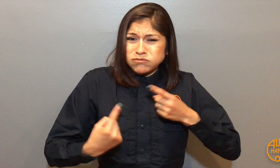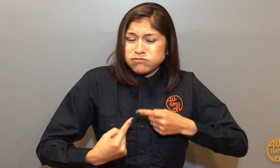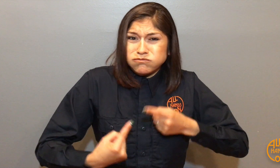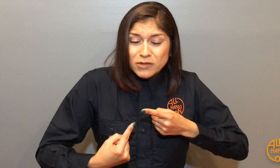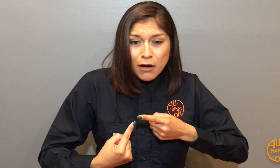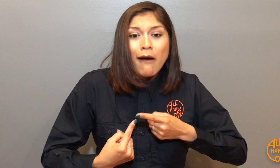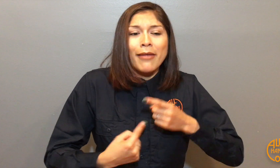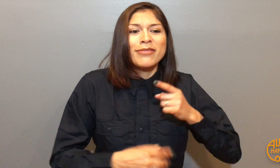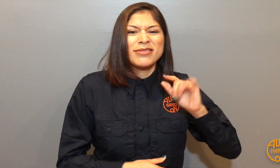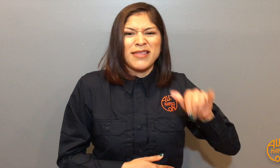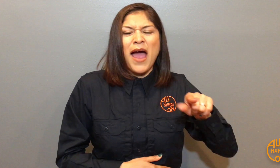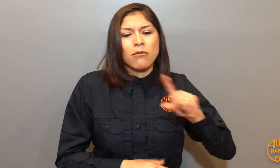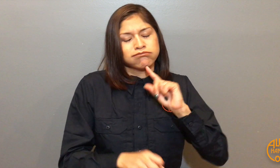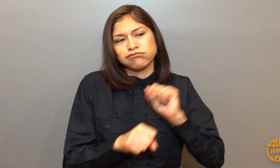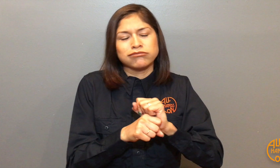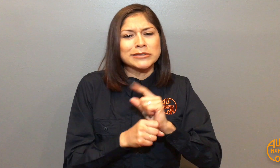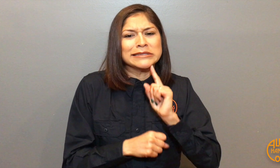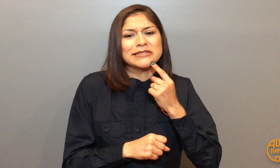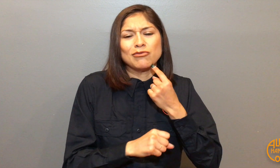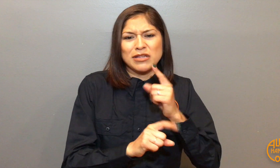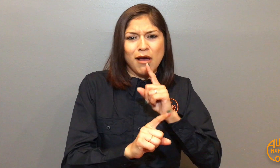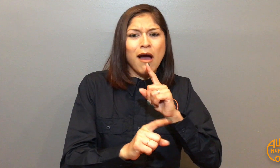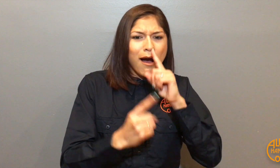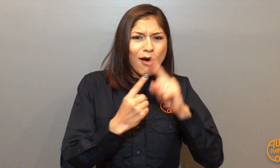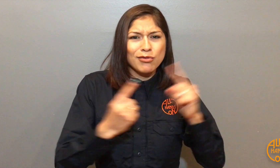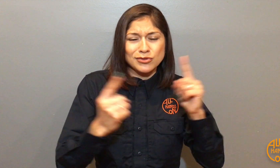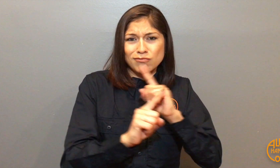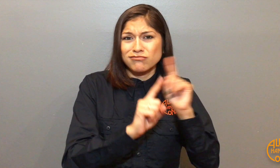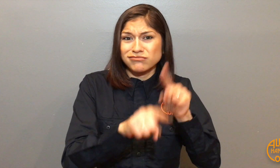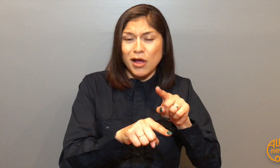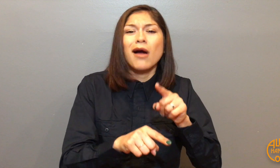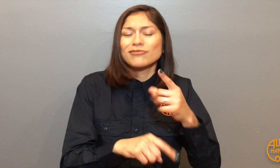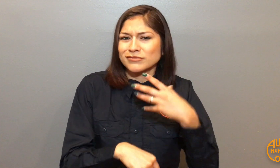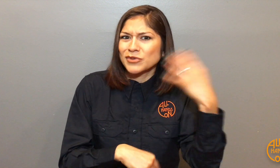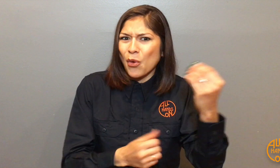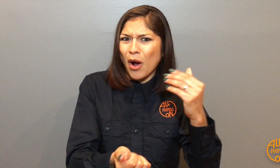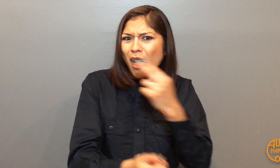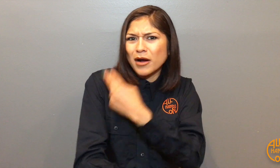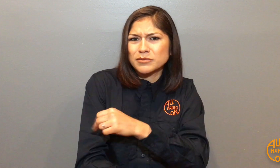rash or hives that have broken out from that, that could be an allergic reaction